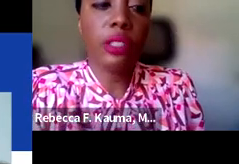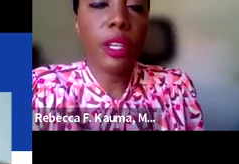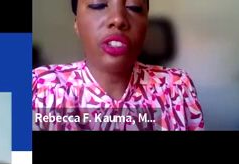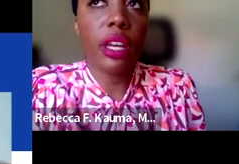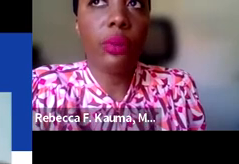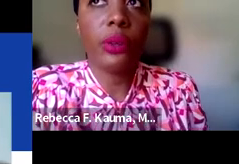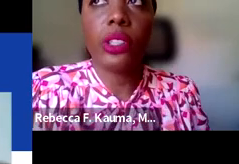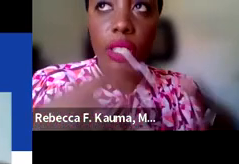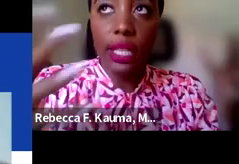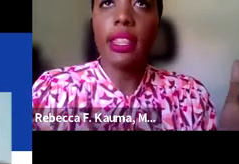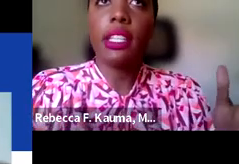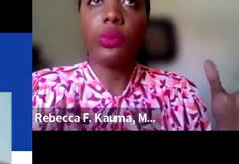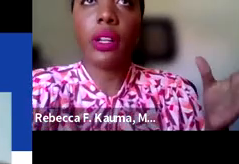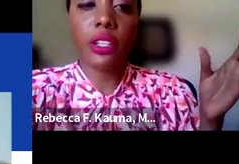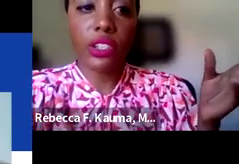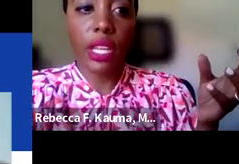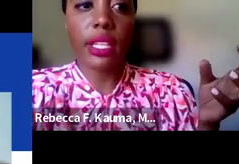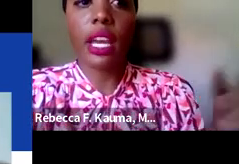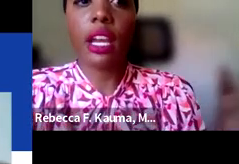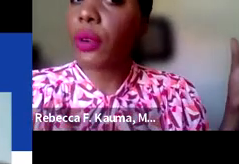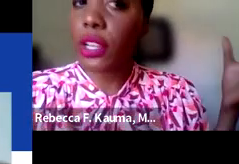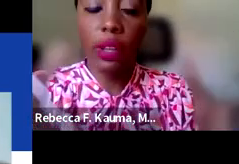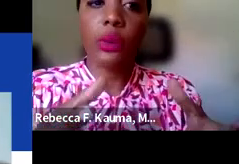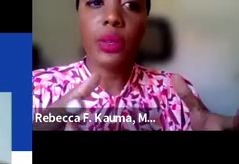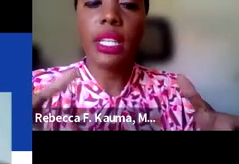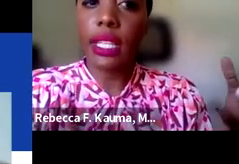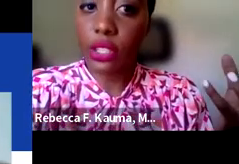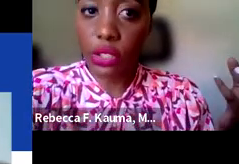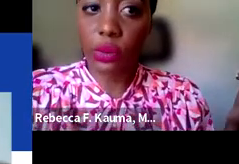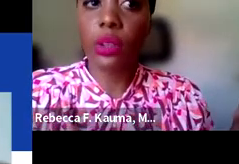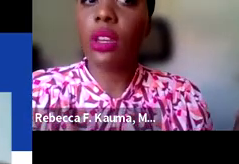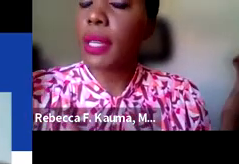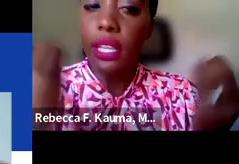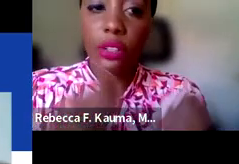to just make sure that when we're looking at this we're understanding that racial equity needs to be